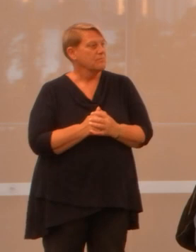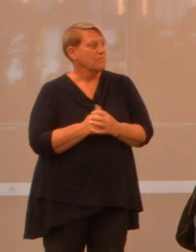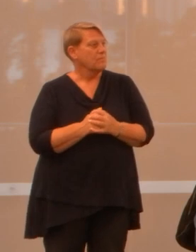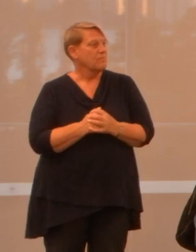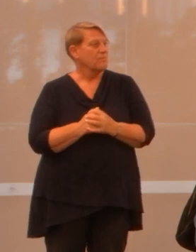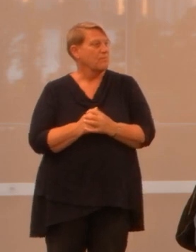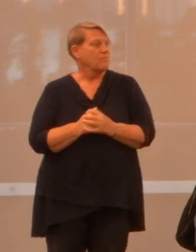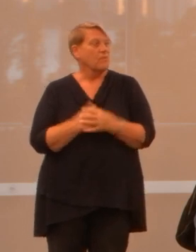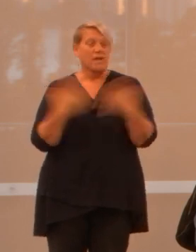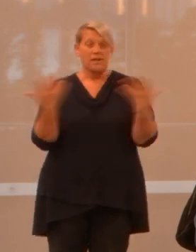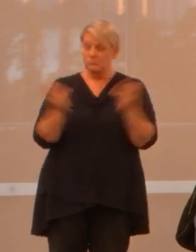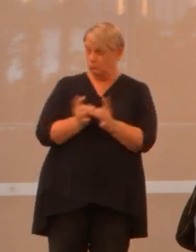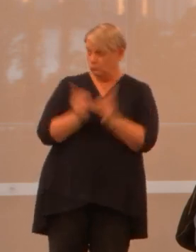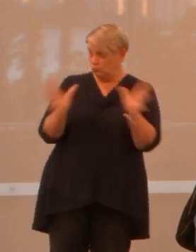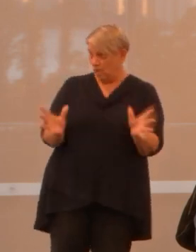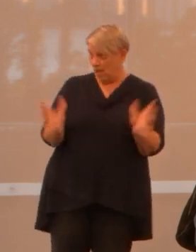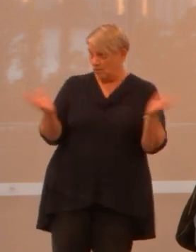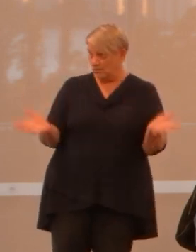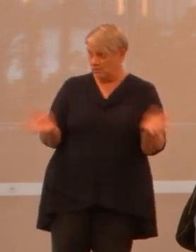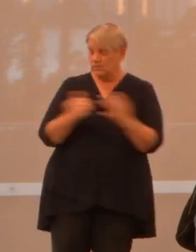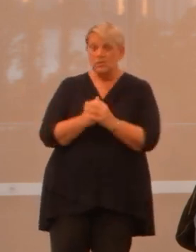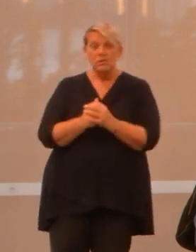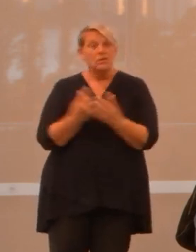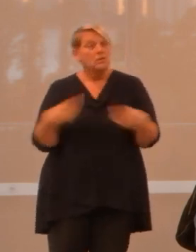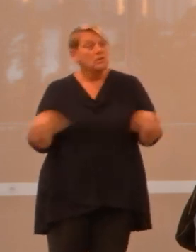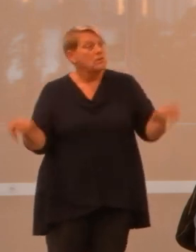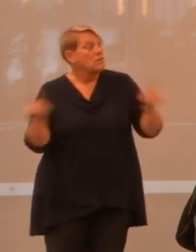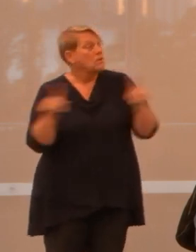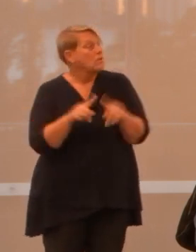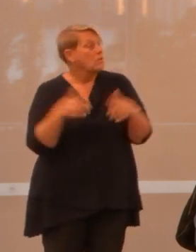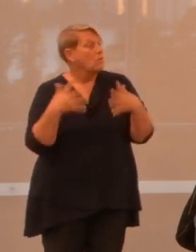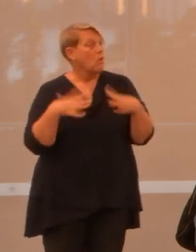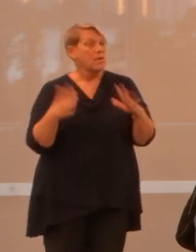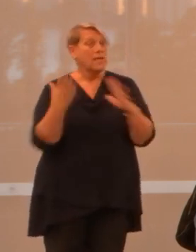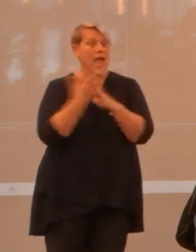So to start with, if anyone would like access to the live